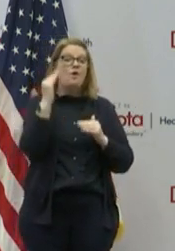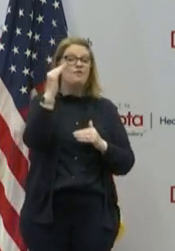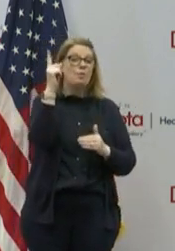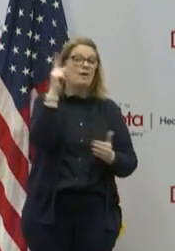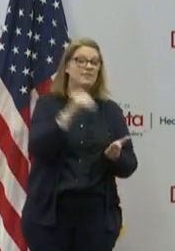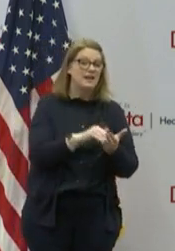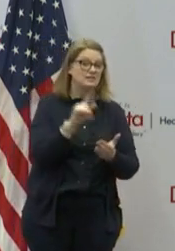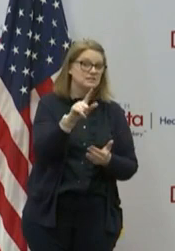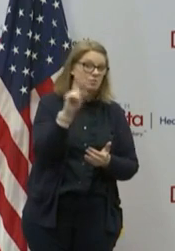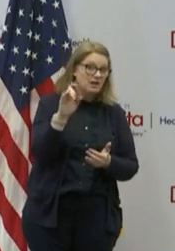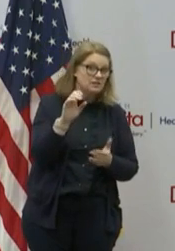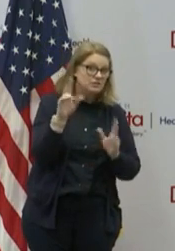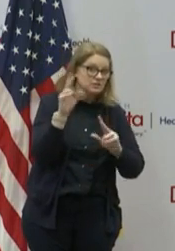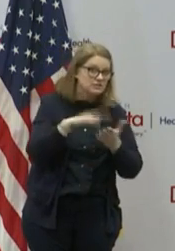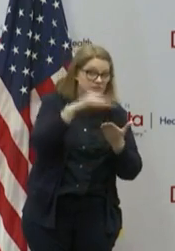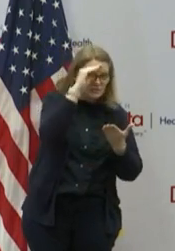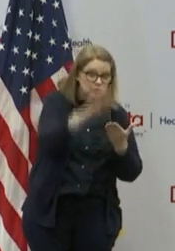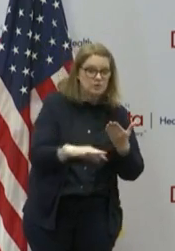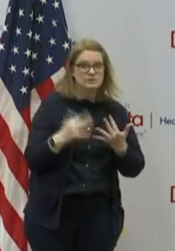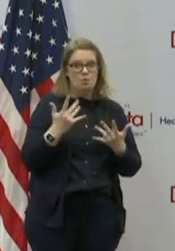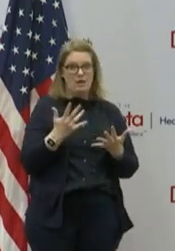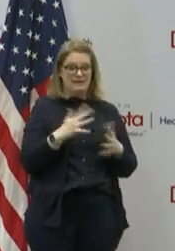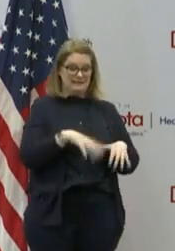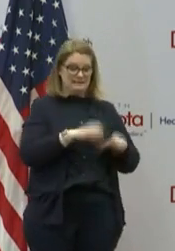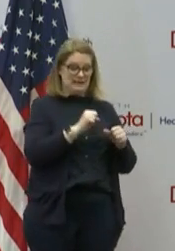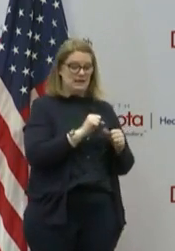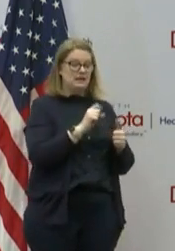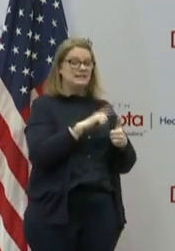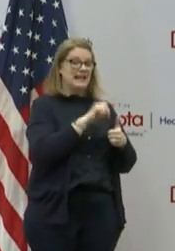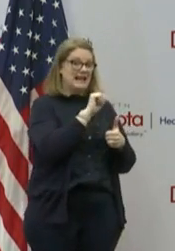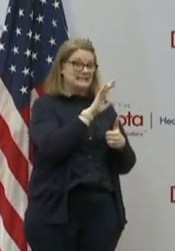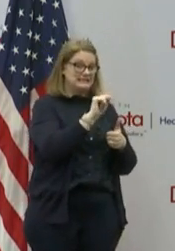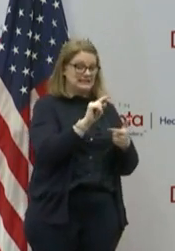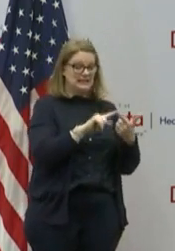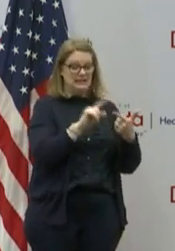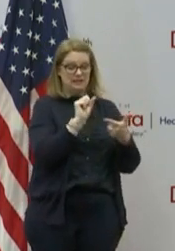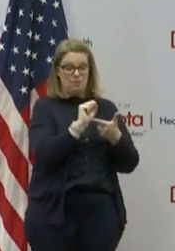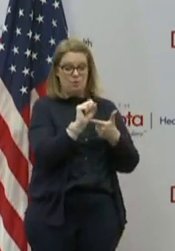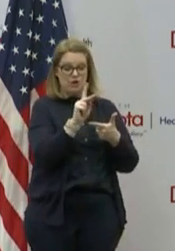WERE MANY STUDENTS WAITING TO TAKE THESE STANDARDIZED TESTS